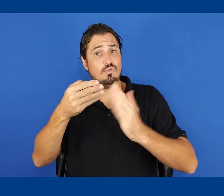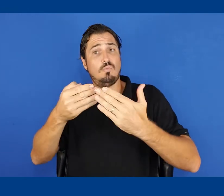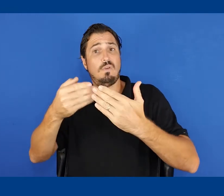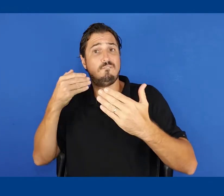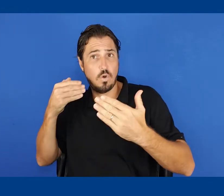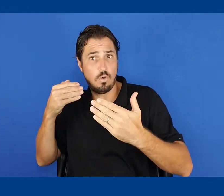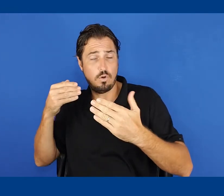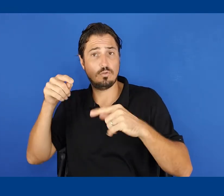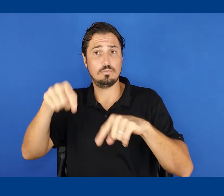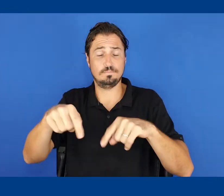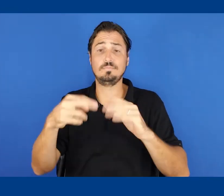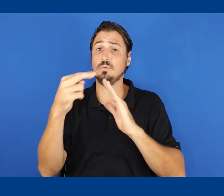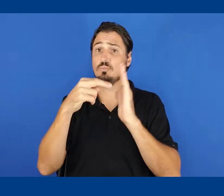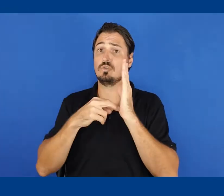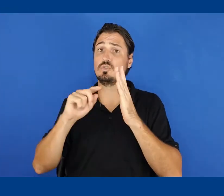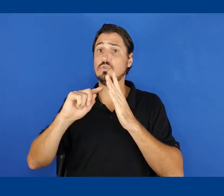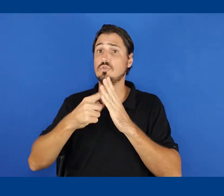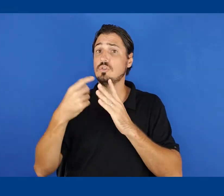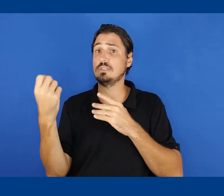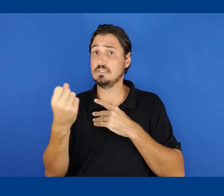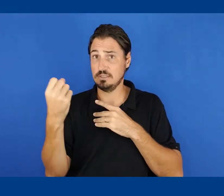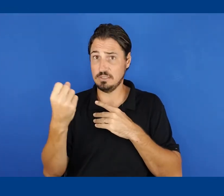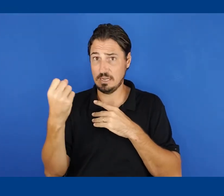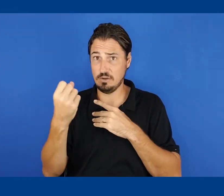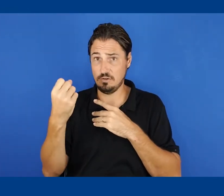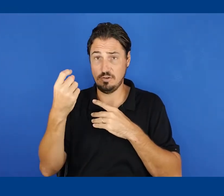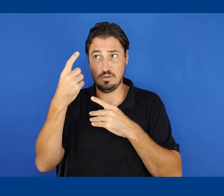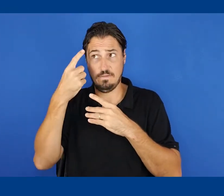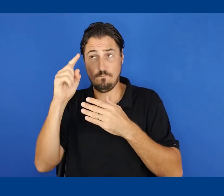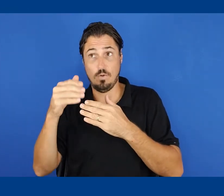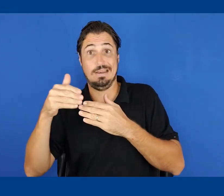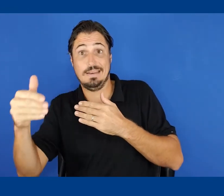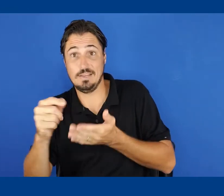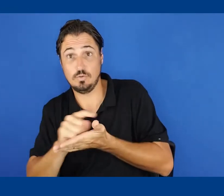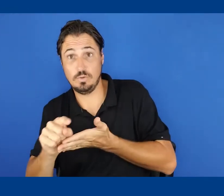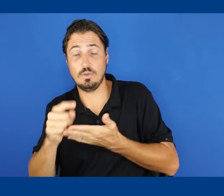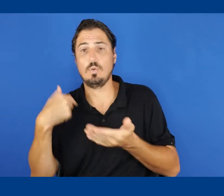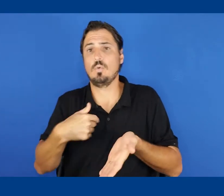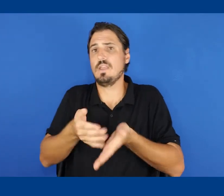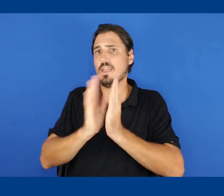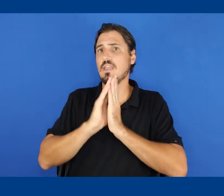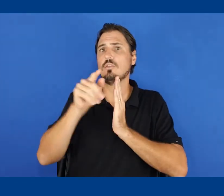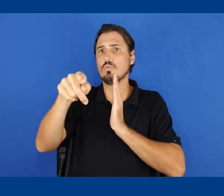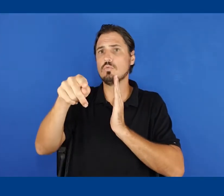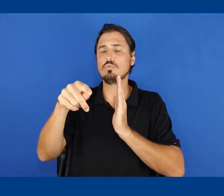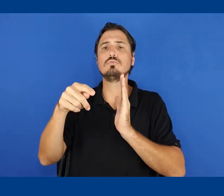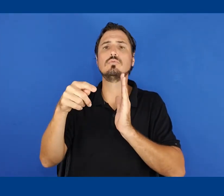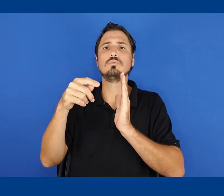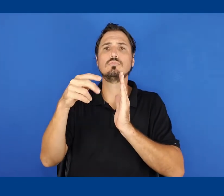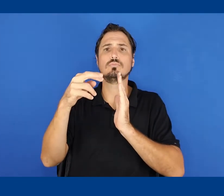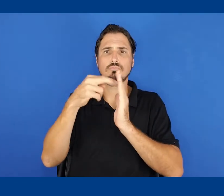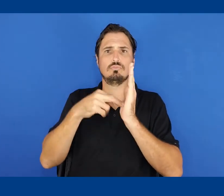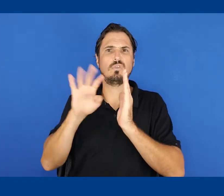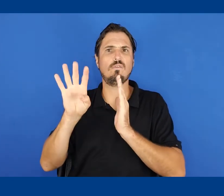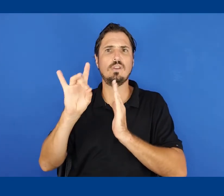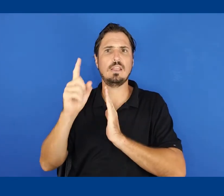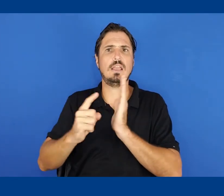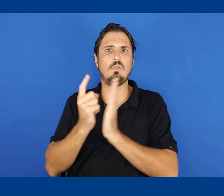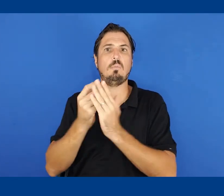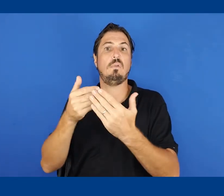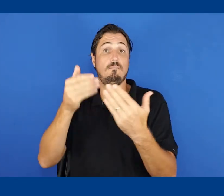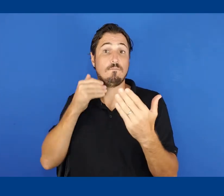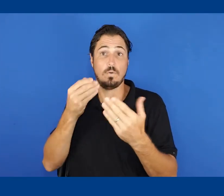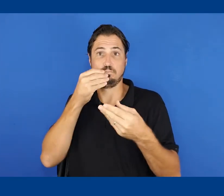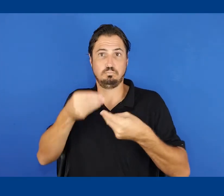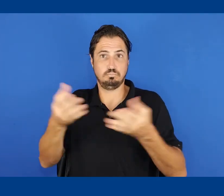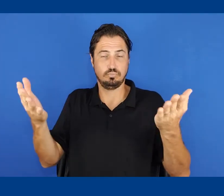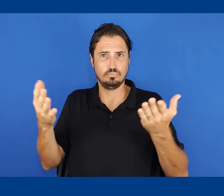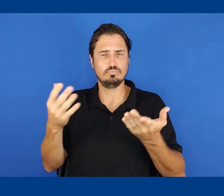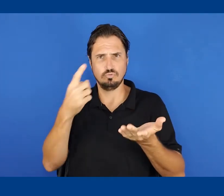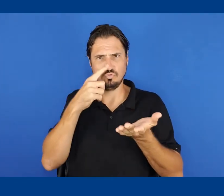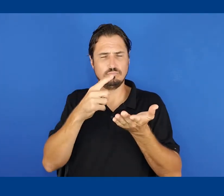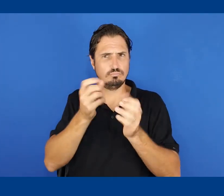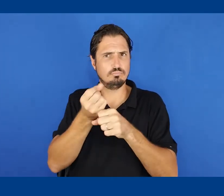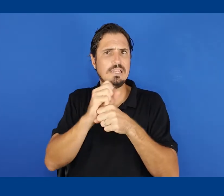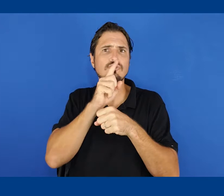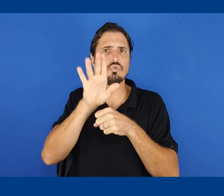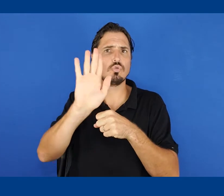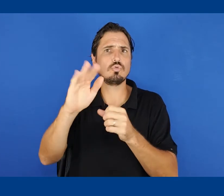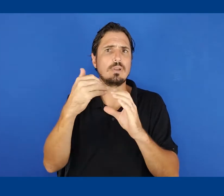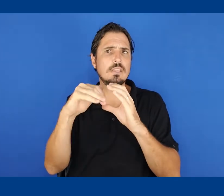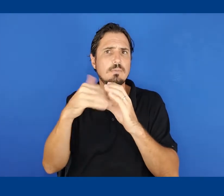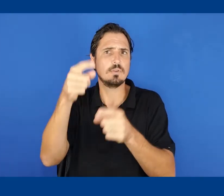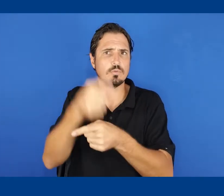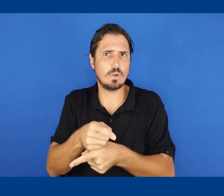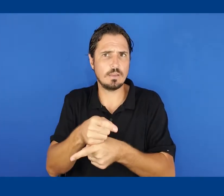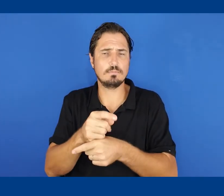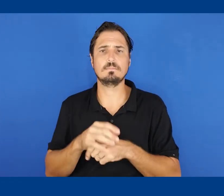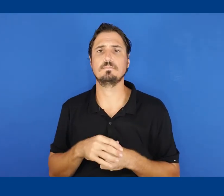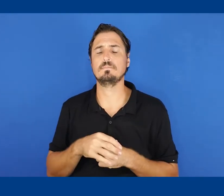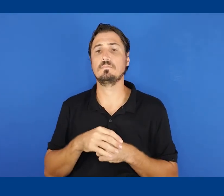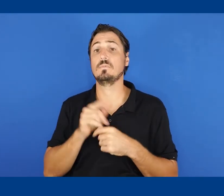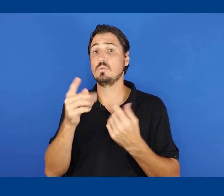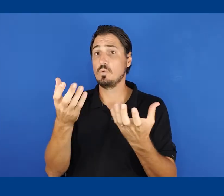Registration starts on Saturdays for the next week, and you are asked to register at least 48 hours before the distribution. Please be sure your email is correct. To register, or for distribution times